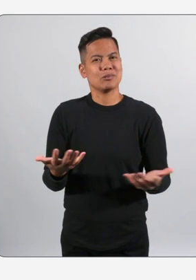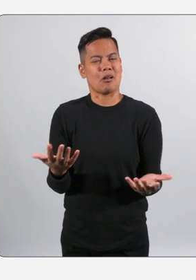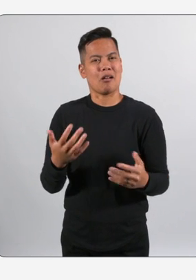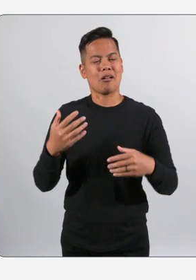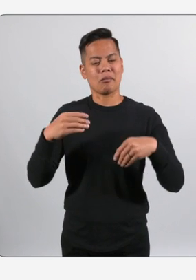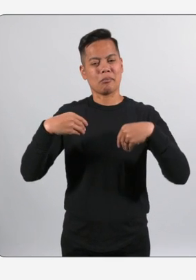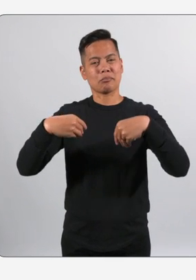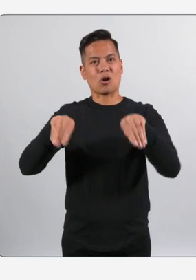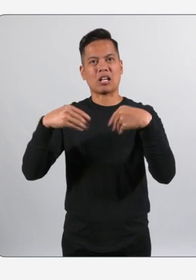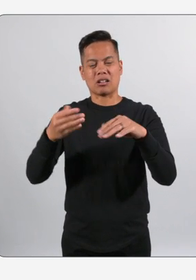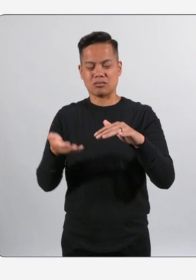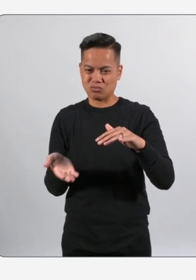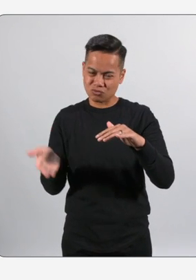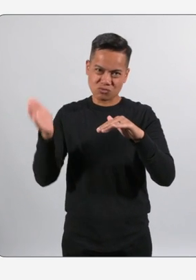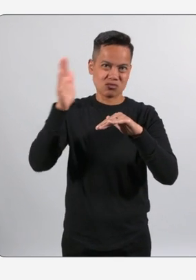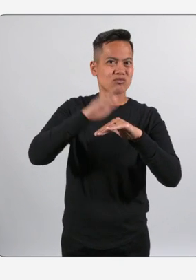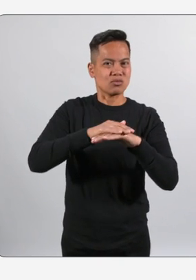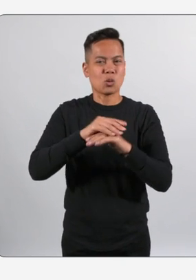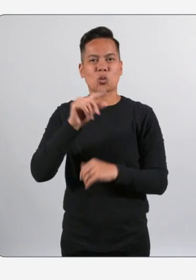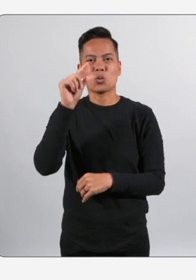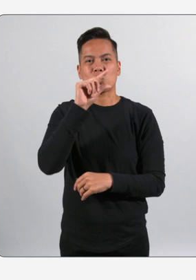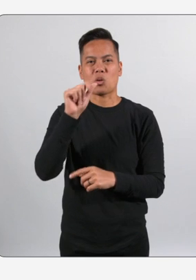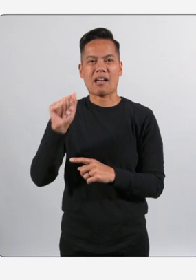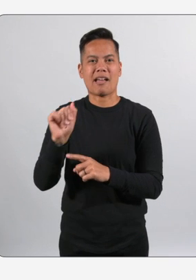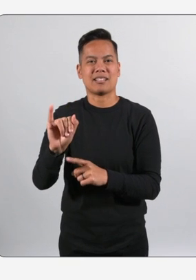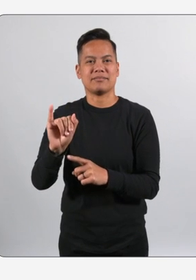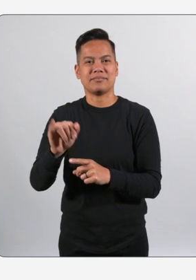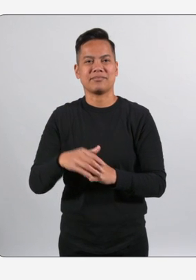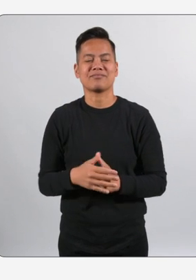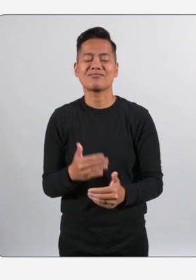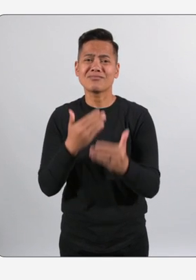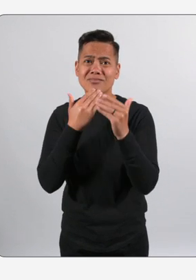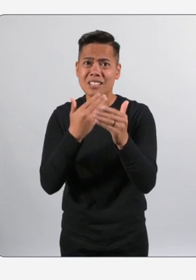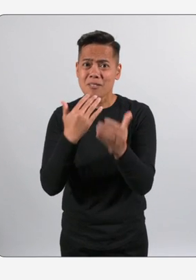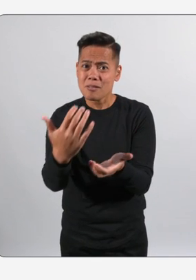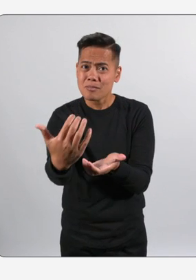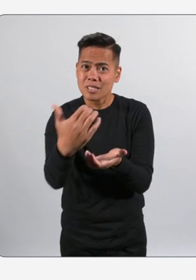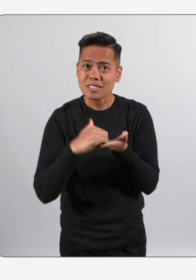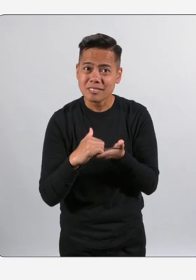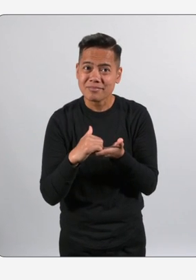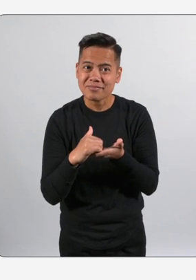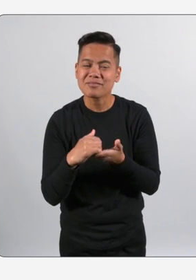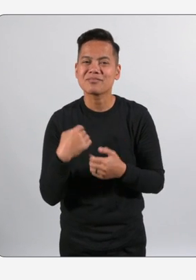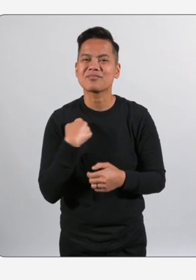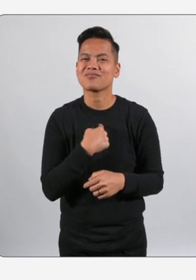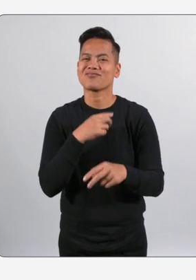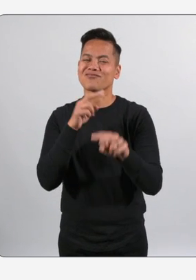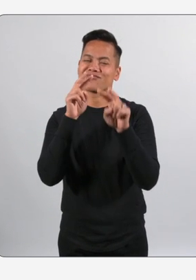marketing, multiplied by Google AI. Thank you for partnering with us. We look forward to helping you